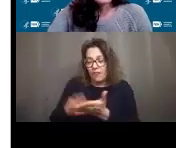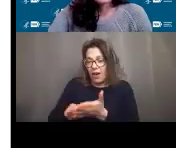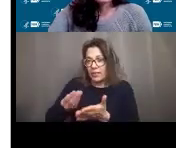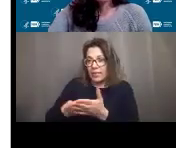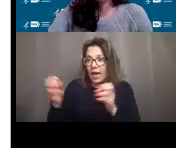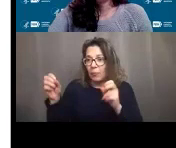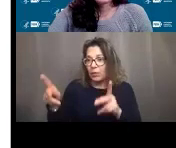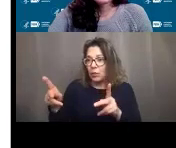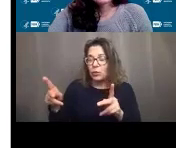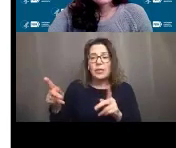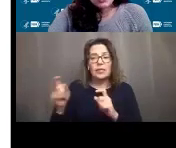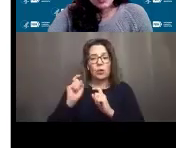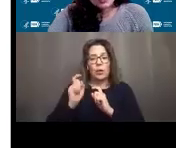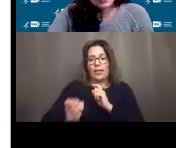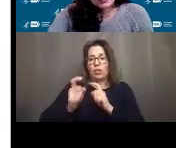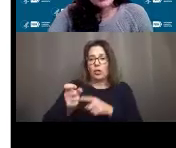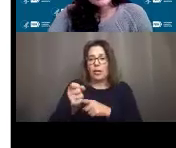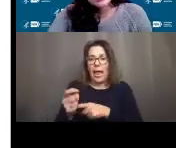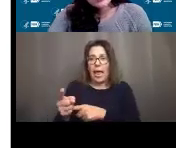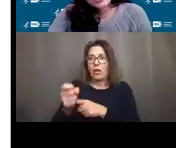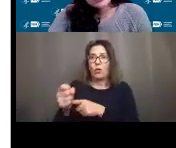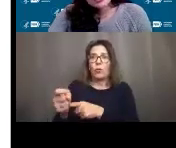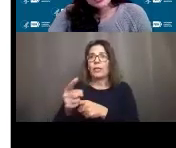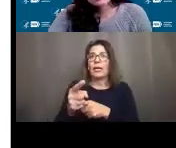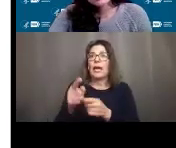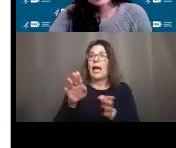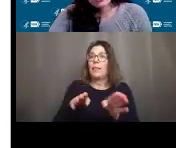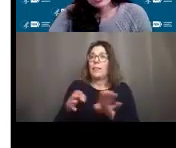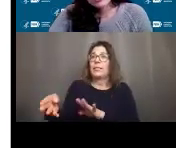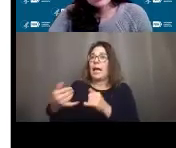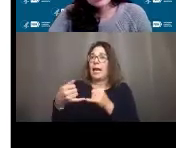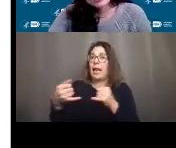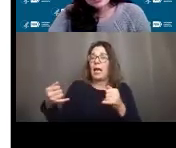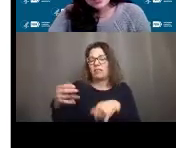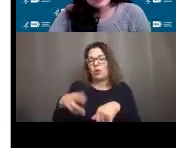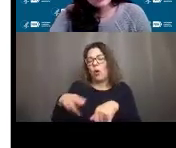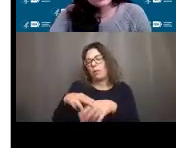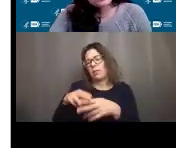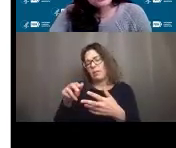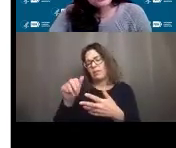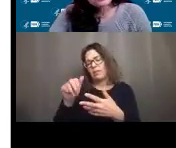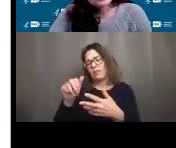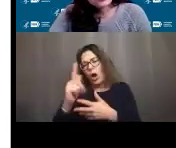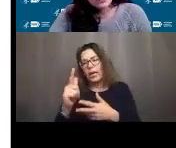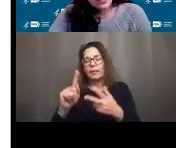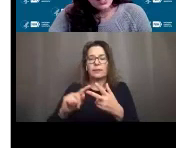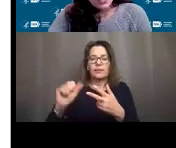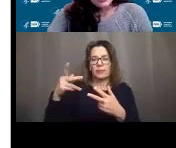who want to bypass the postdoc and just launch directly into their independent research career.